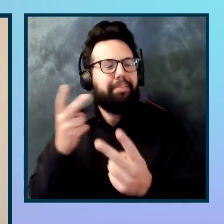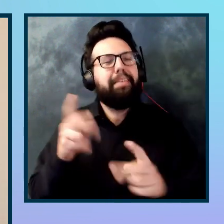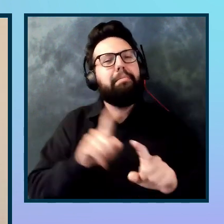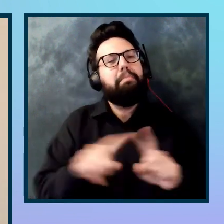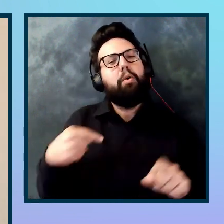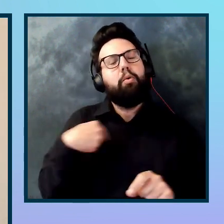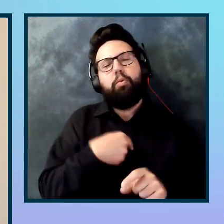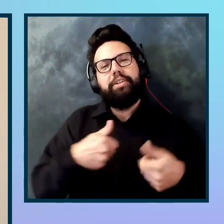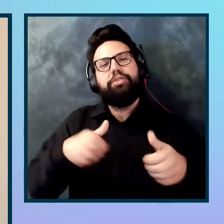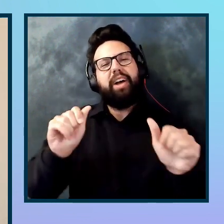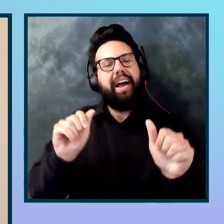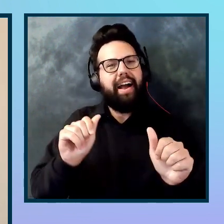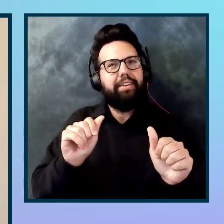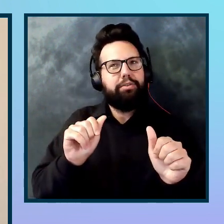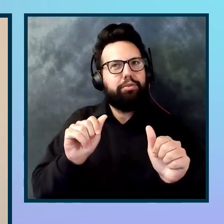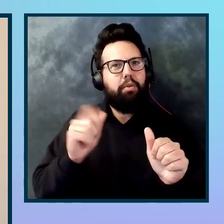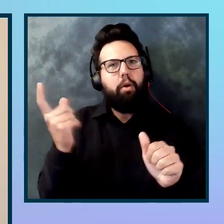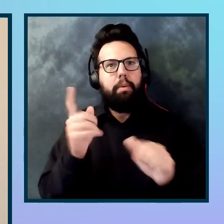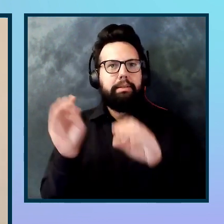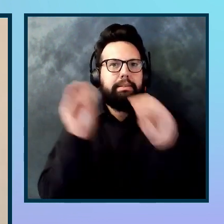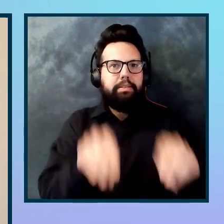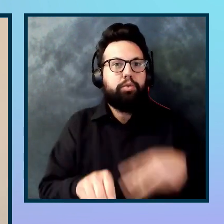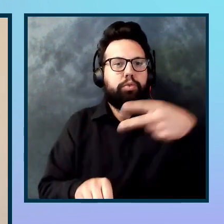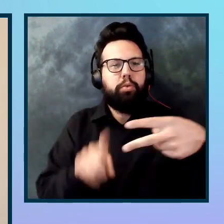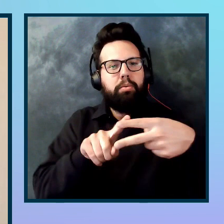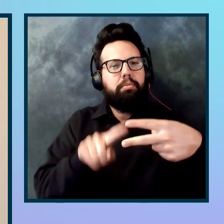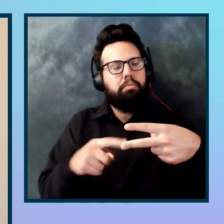what we call universal accessibility acceptance criteria in every story.